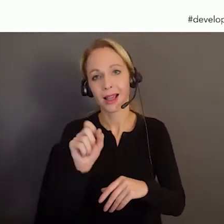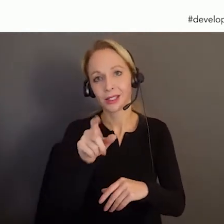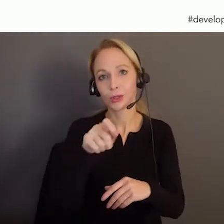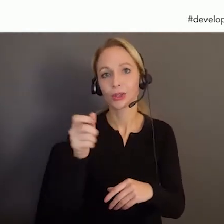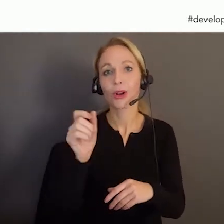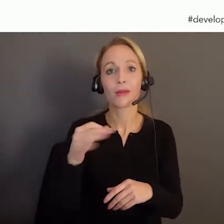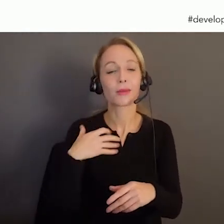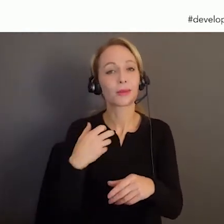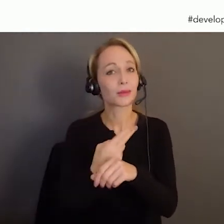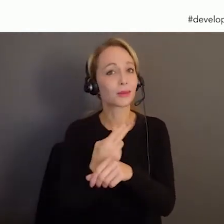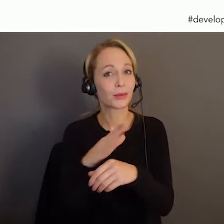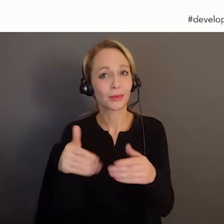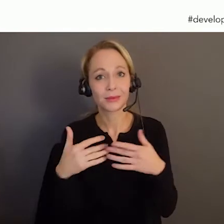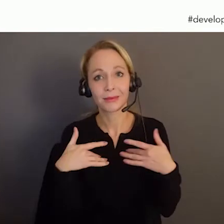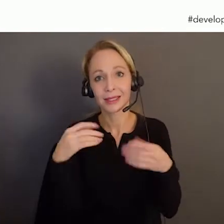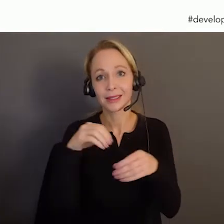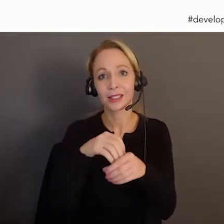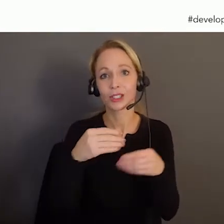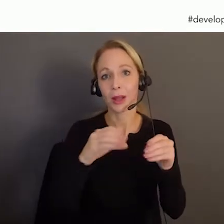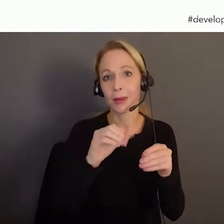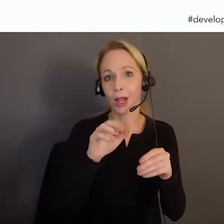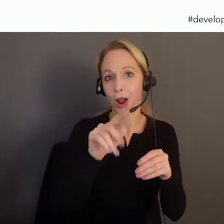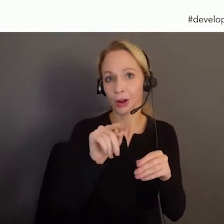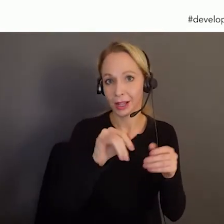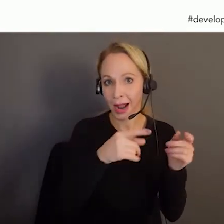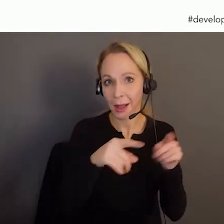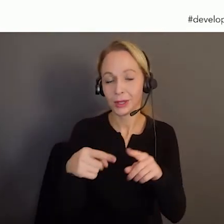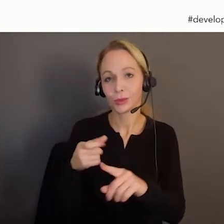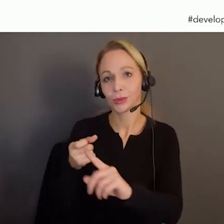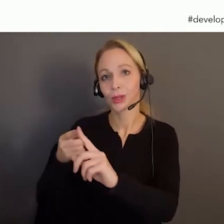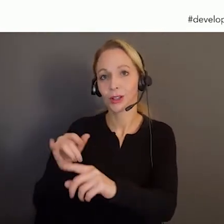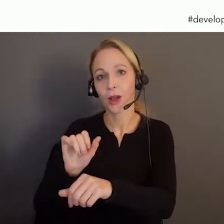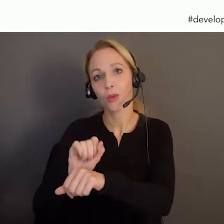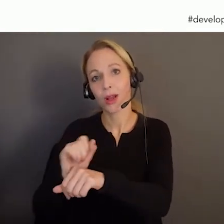AND USE THE EVENTS IN THE SHOPPING CART THAT ARE